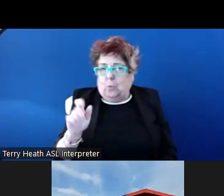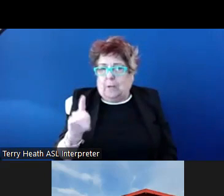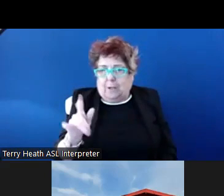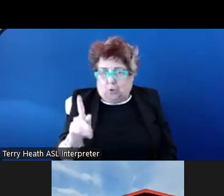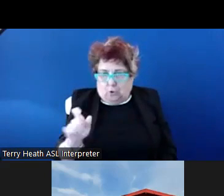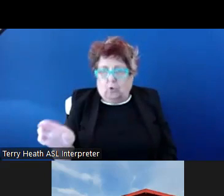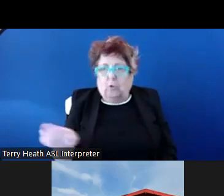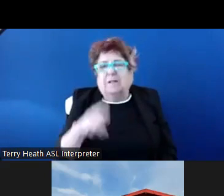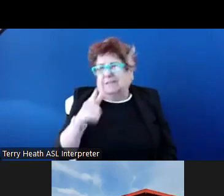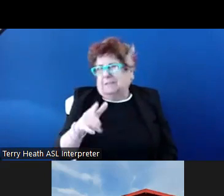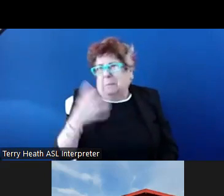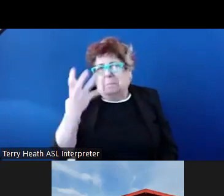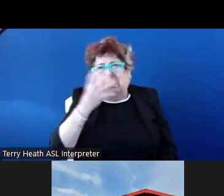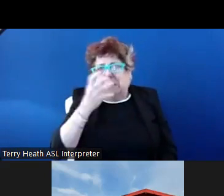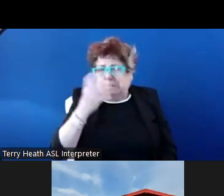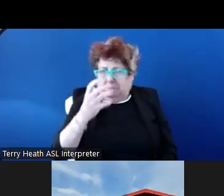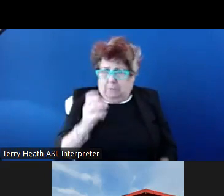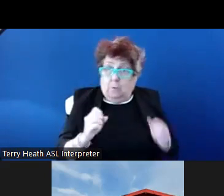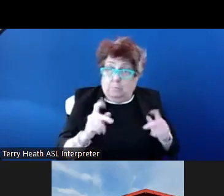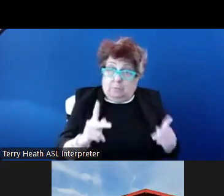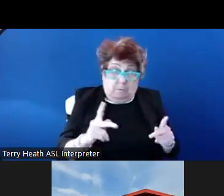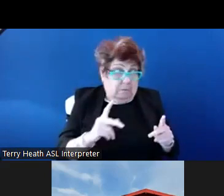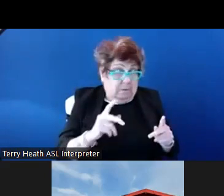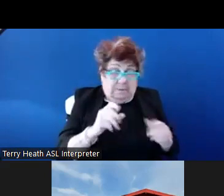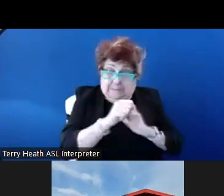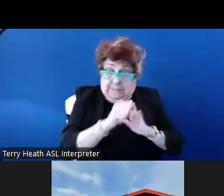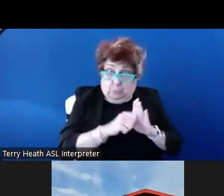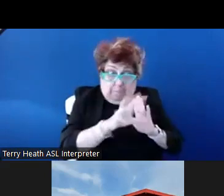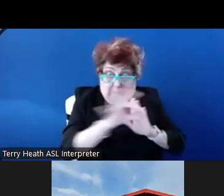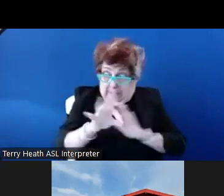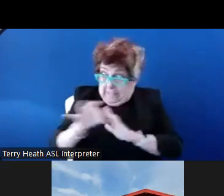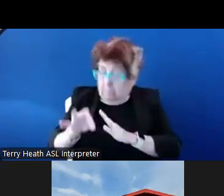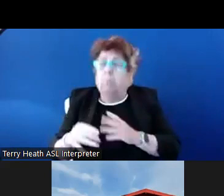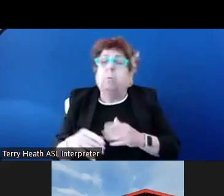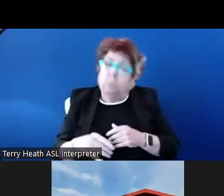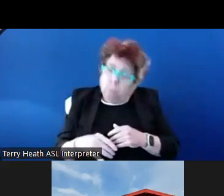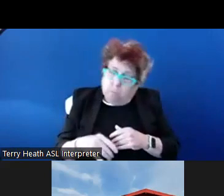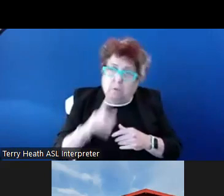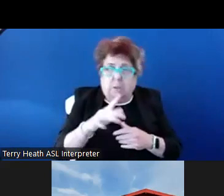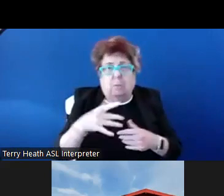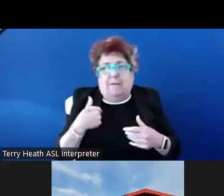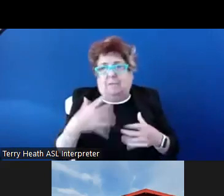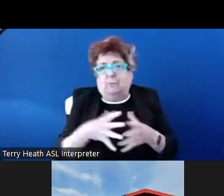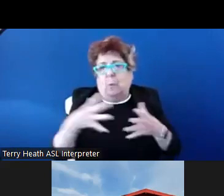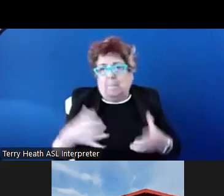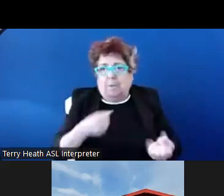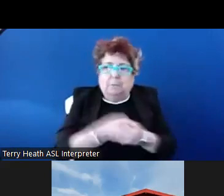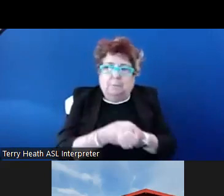Where the selected states will receive so much support not only from the Housing and Services Resource Center